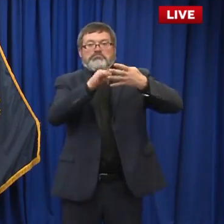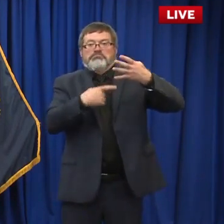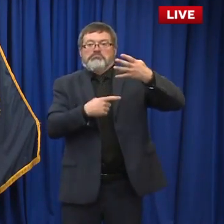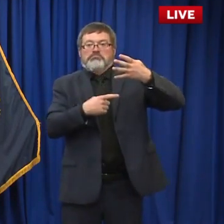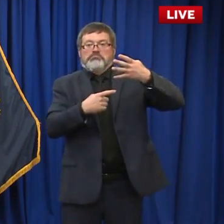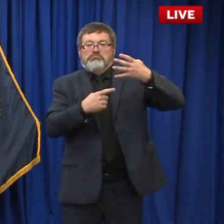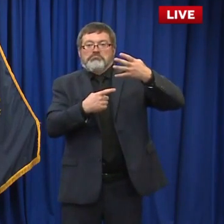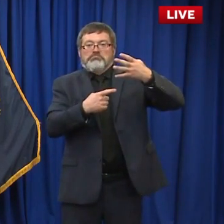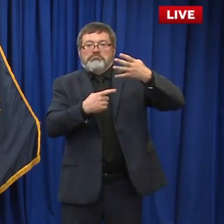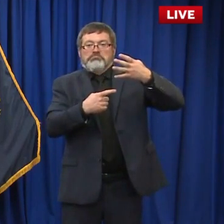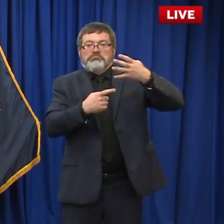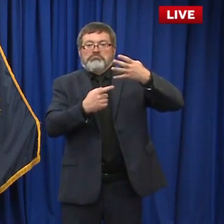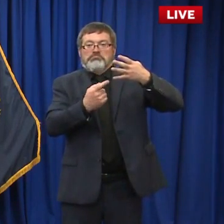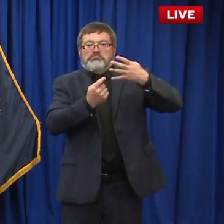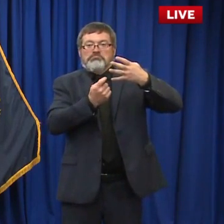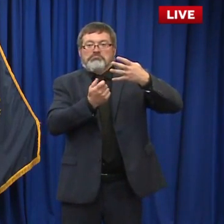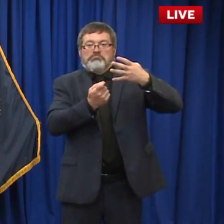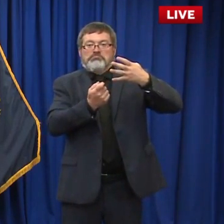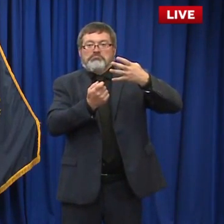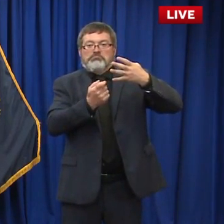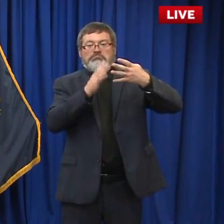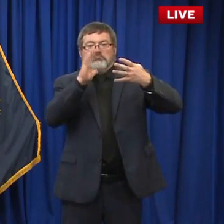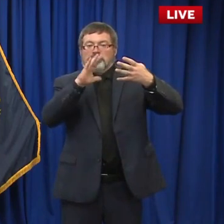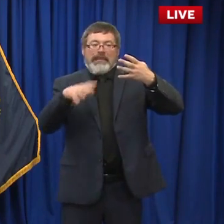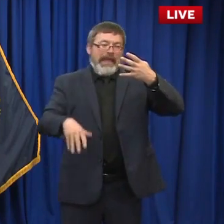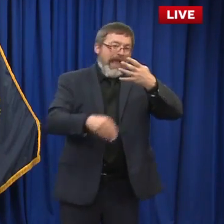WE HAVE TO CLOSURES TO REPORT OF OUTBREAKS.